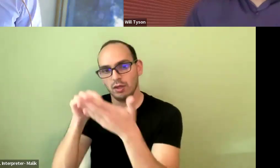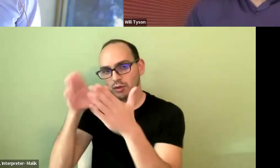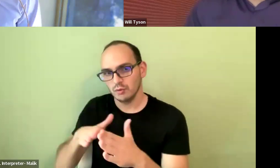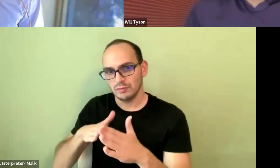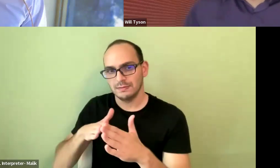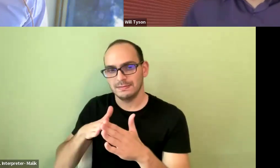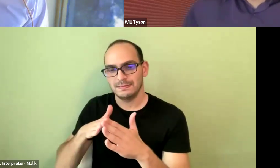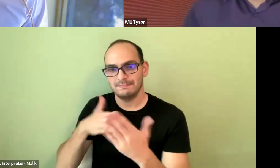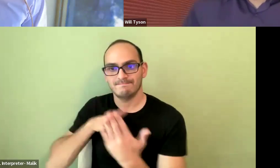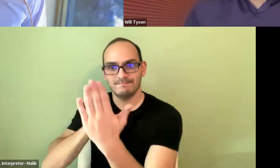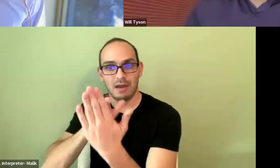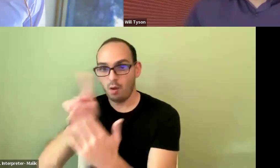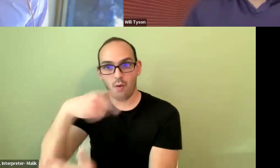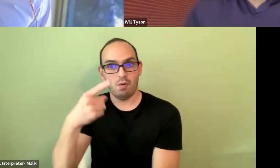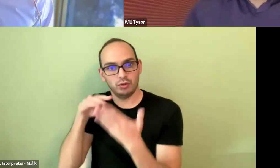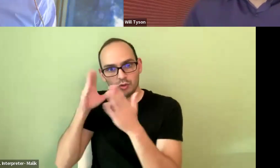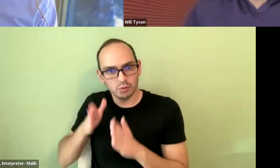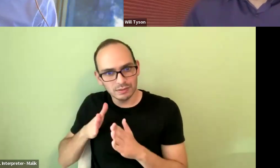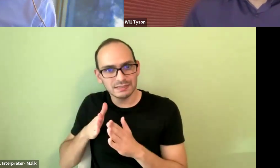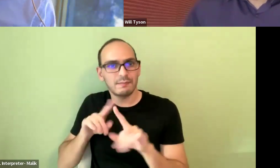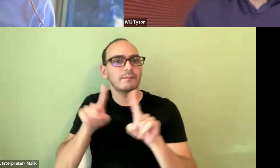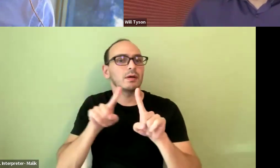But not only your students like studying, like the organizational structure of